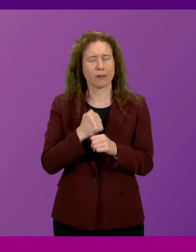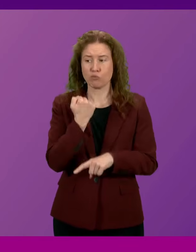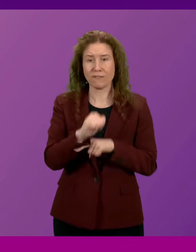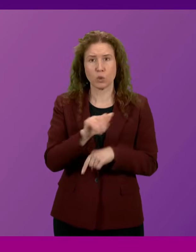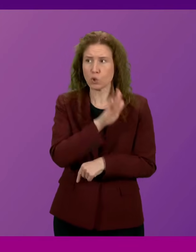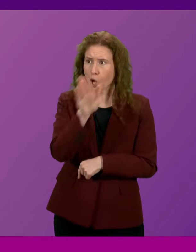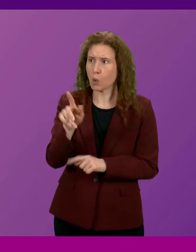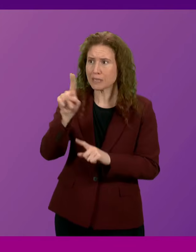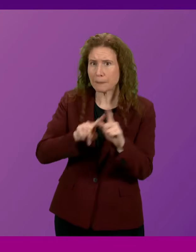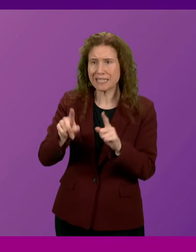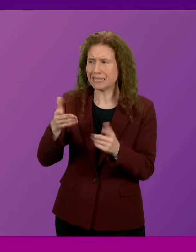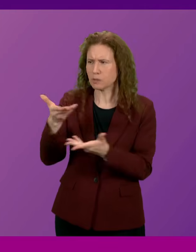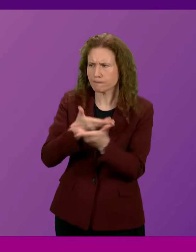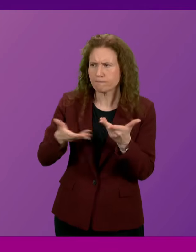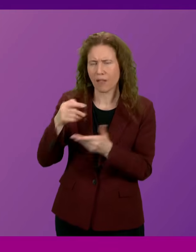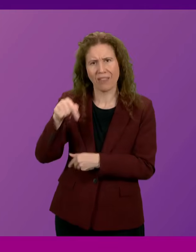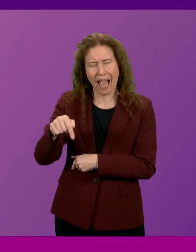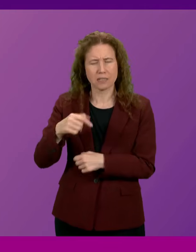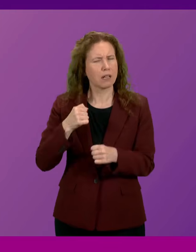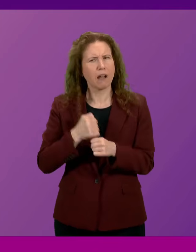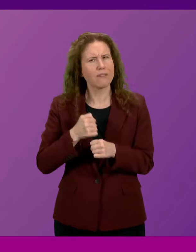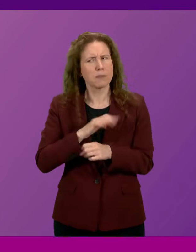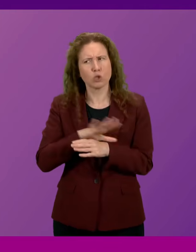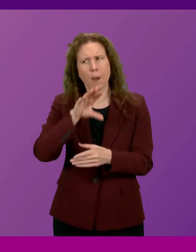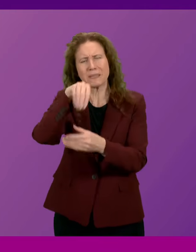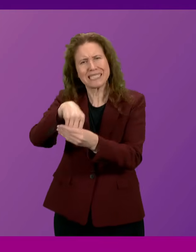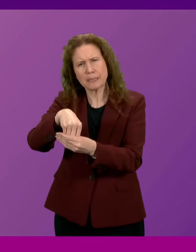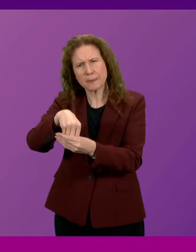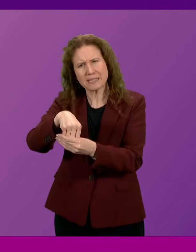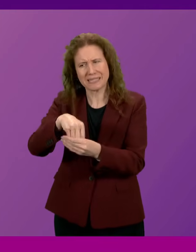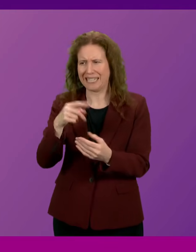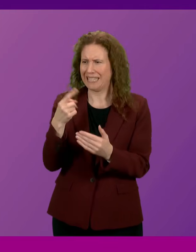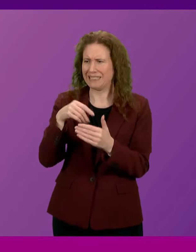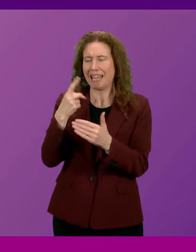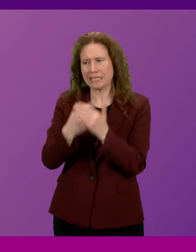progress that crucial issue. The Government is not a participant in independent clinical reviews. It